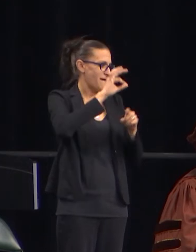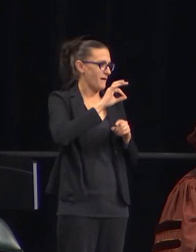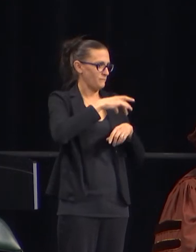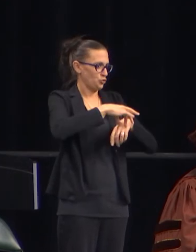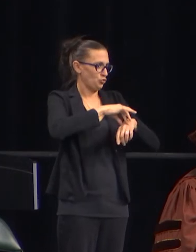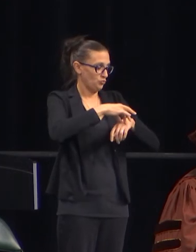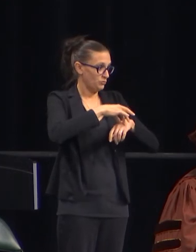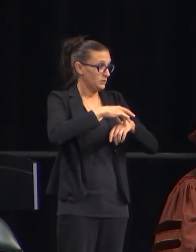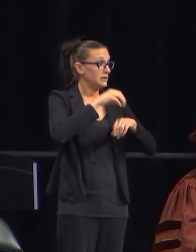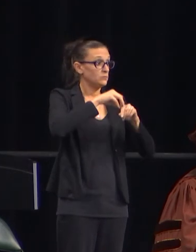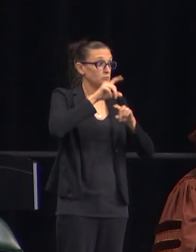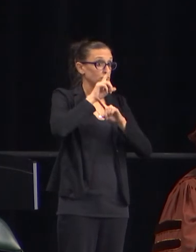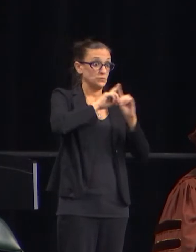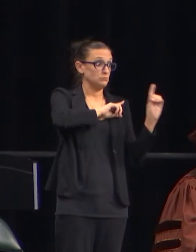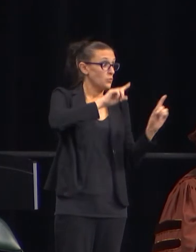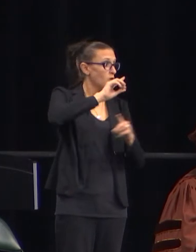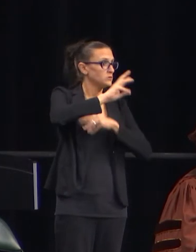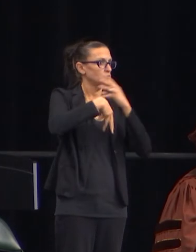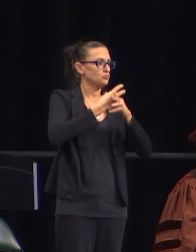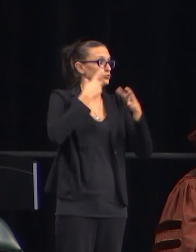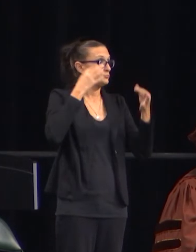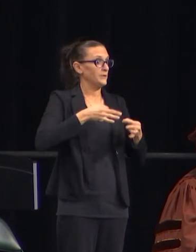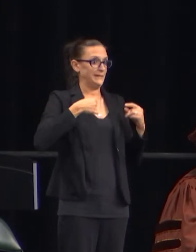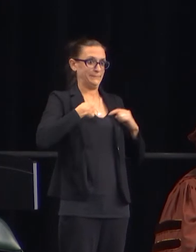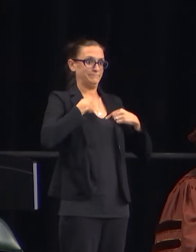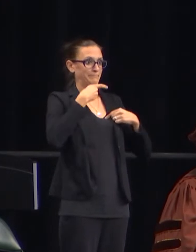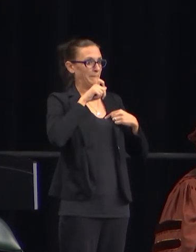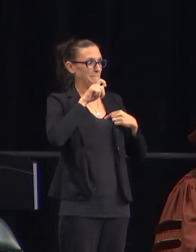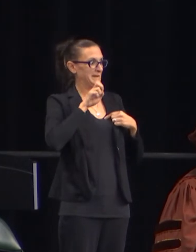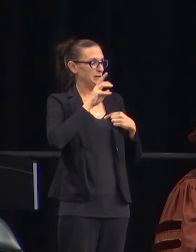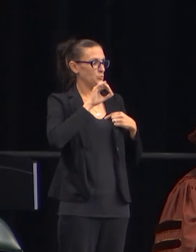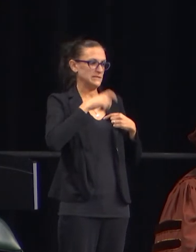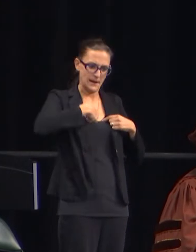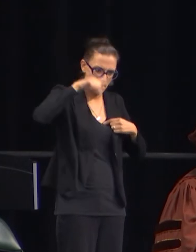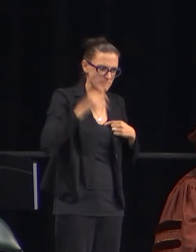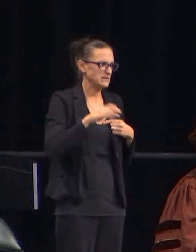In response, the world determined that Pete Winstead had to be an engineer.